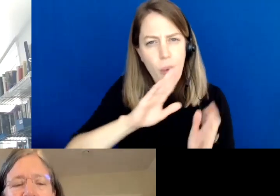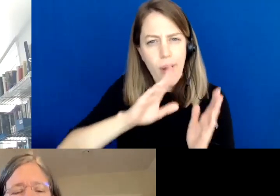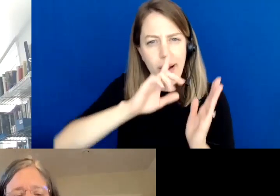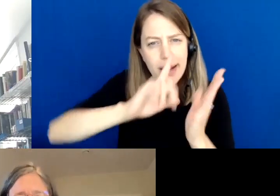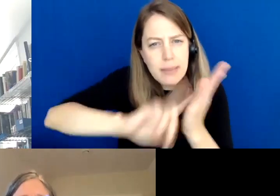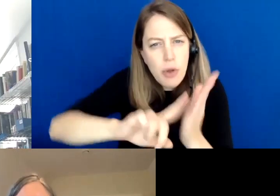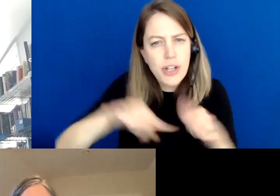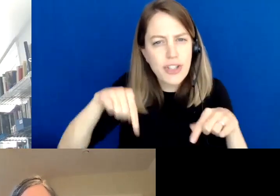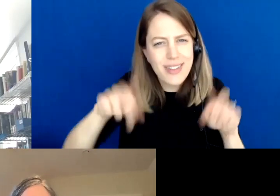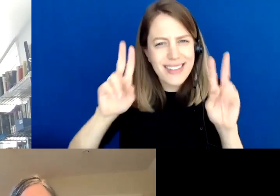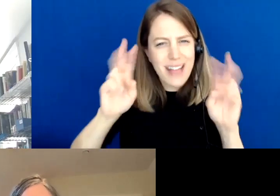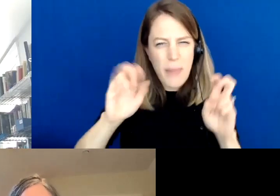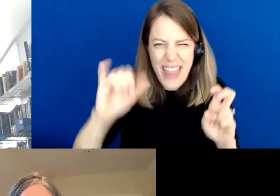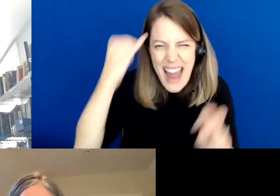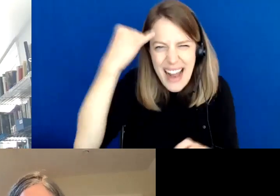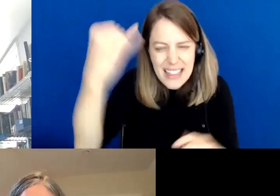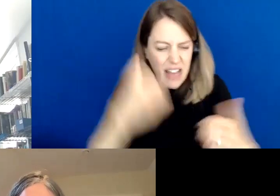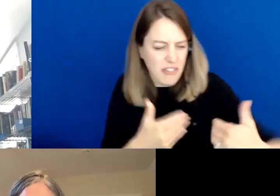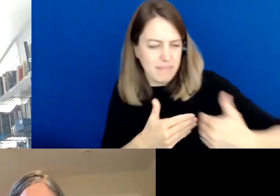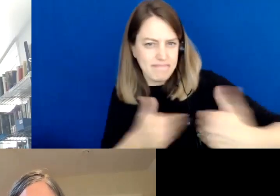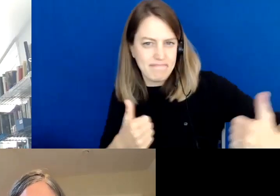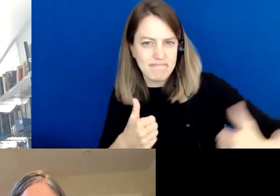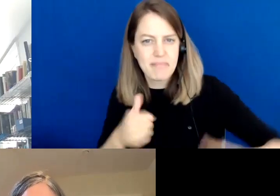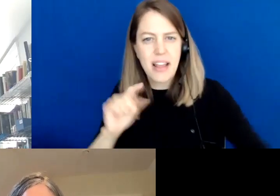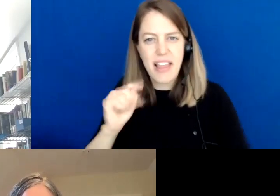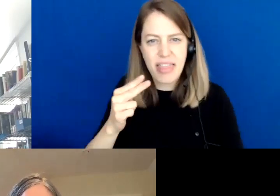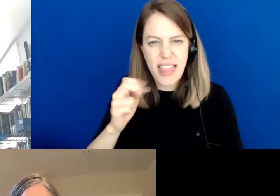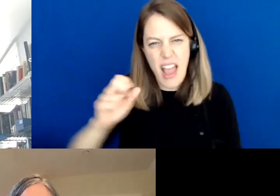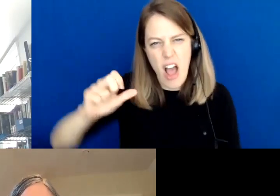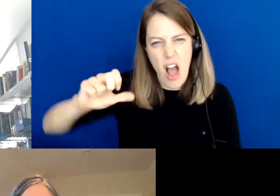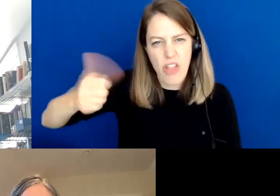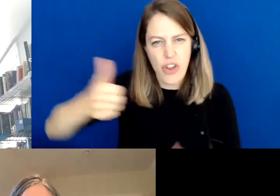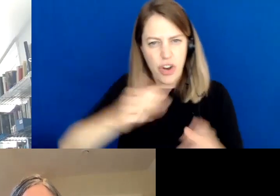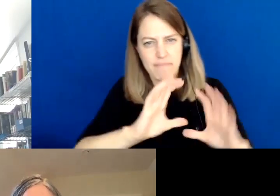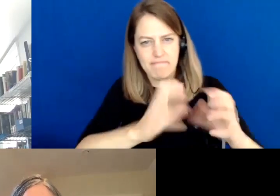Where does the ability to look at people with disabilities as